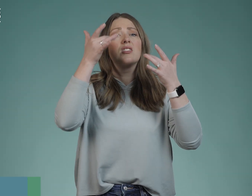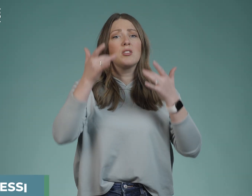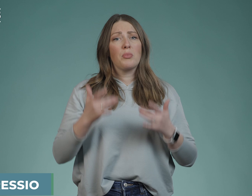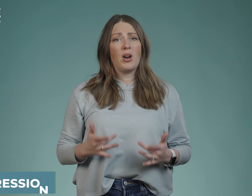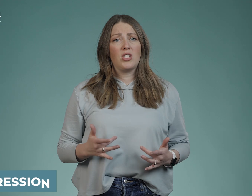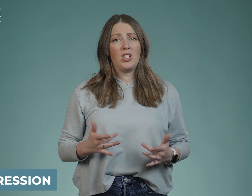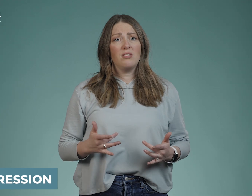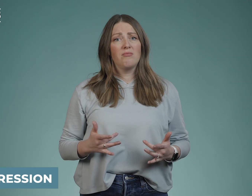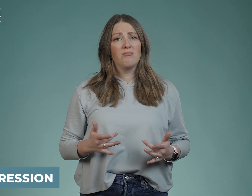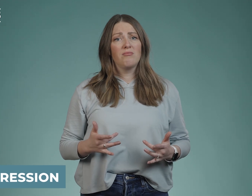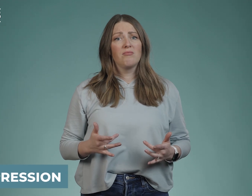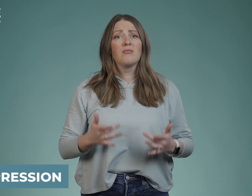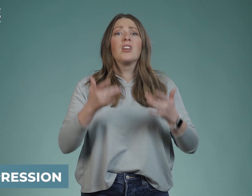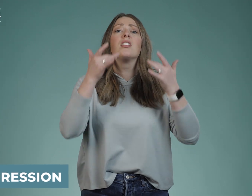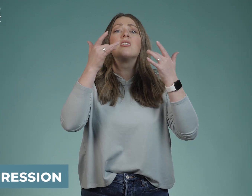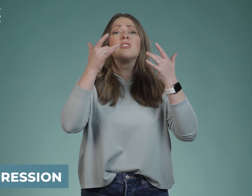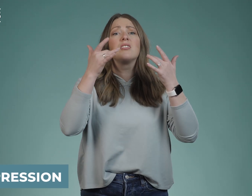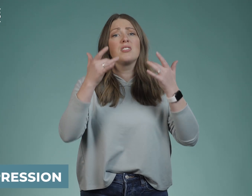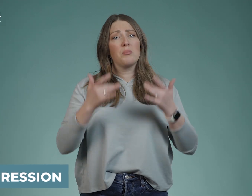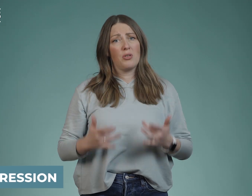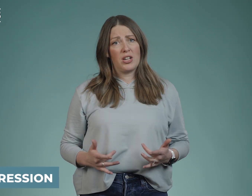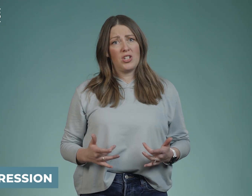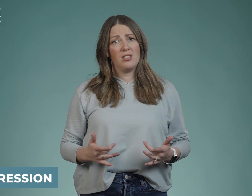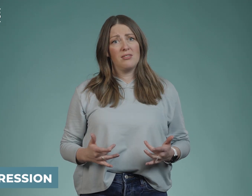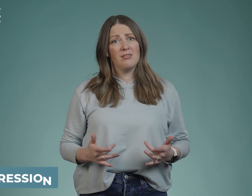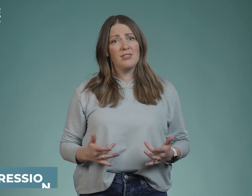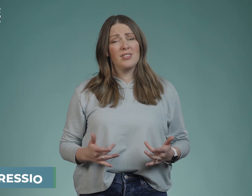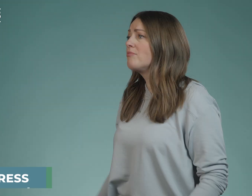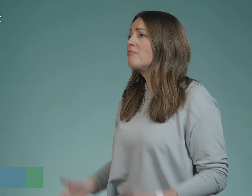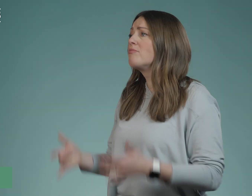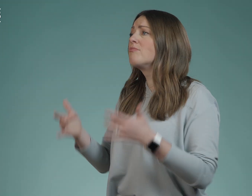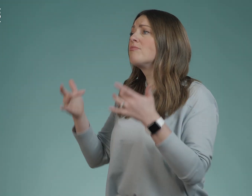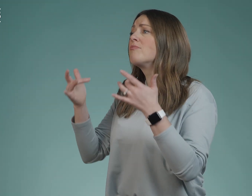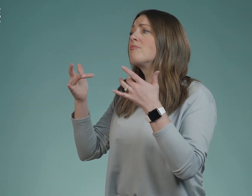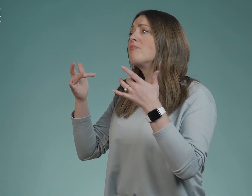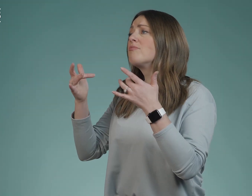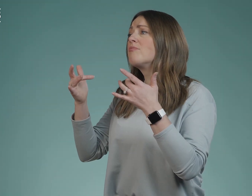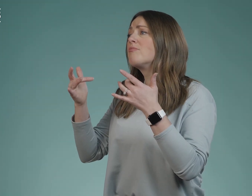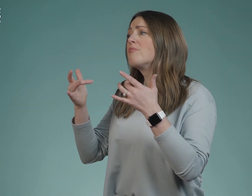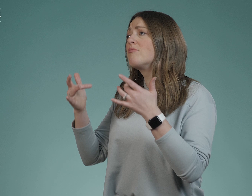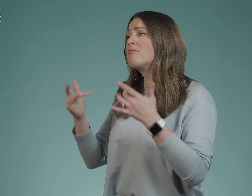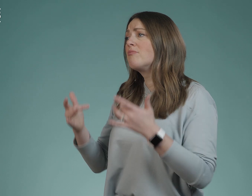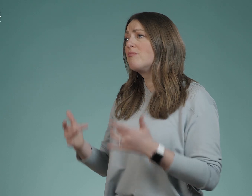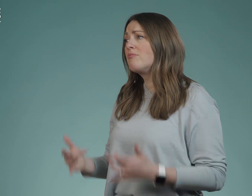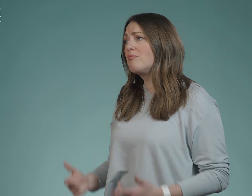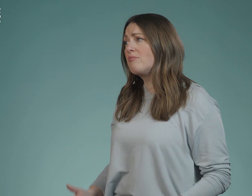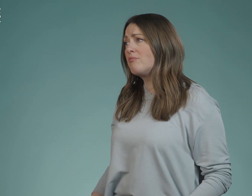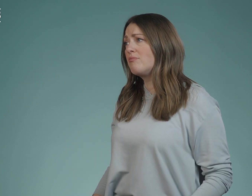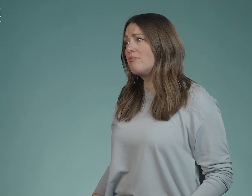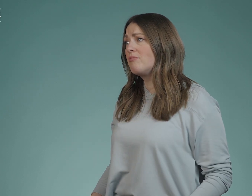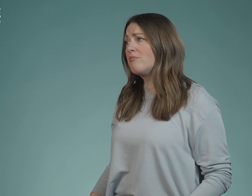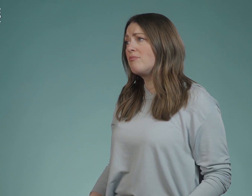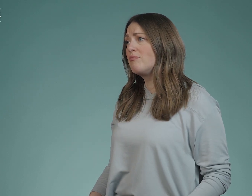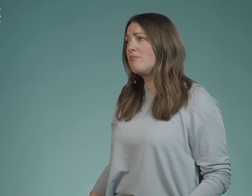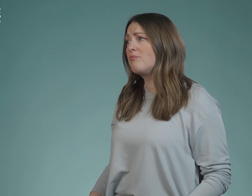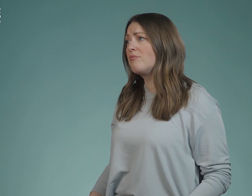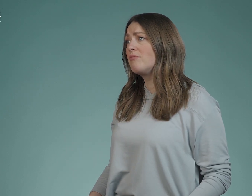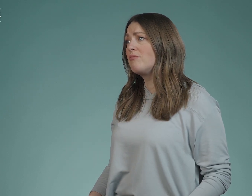Depression. You have your feeler-fingers pointing in towards yourself.